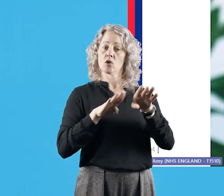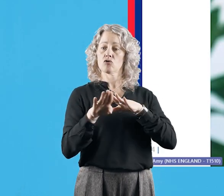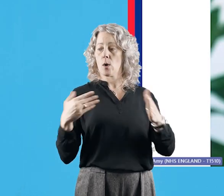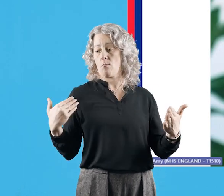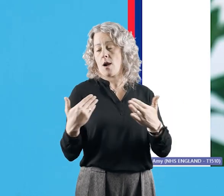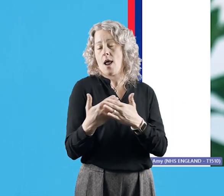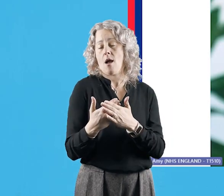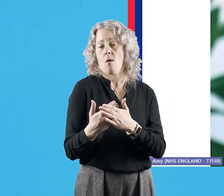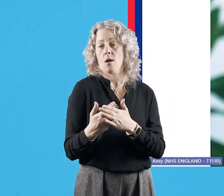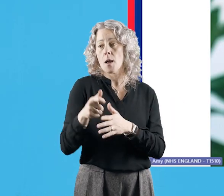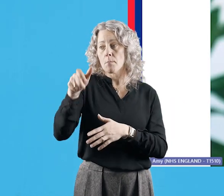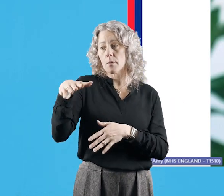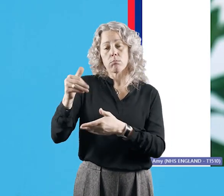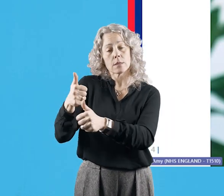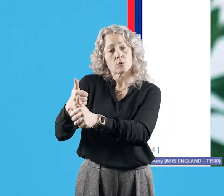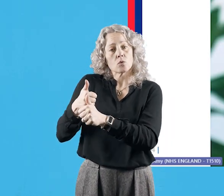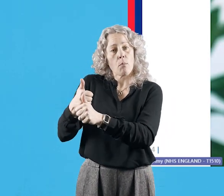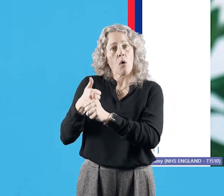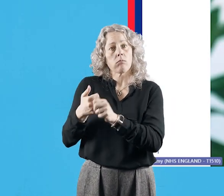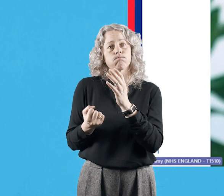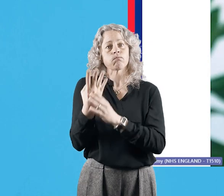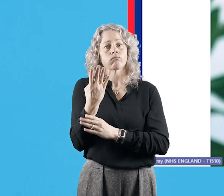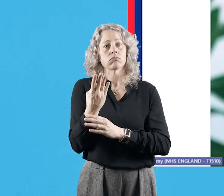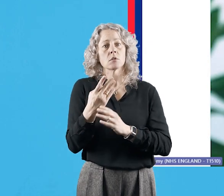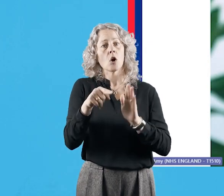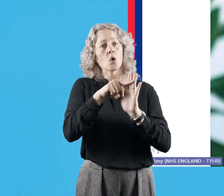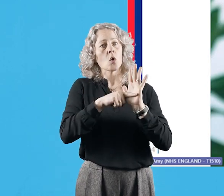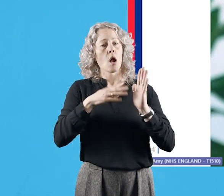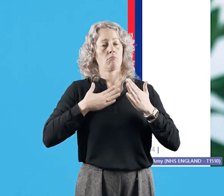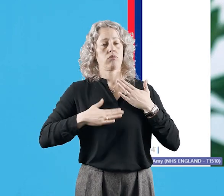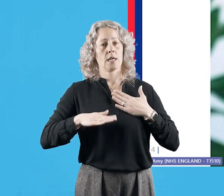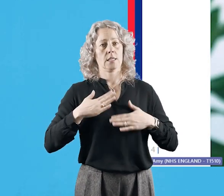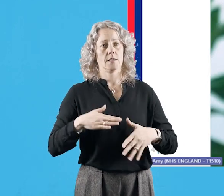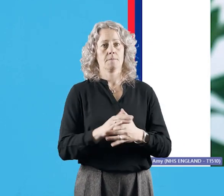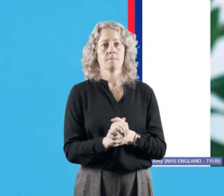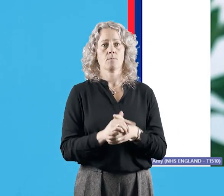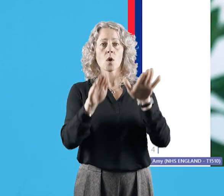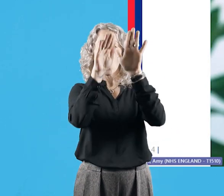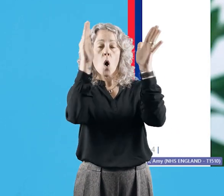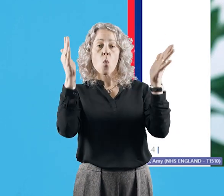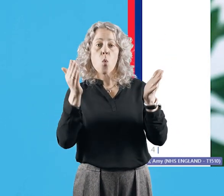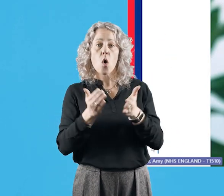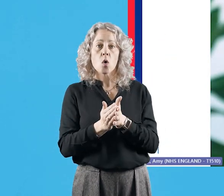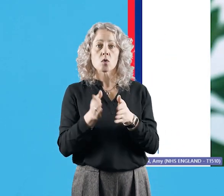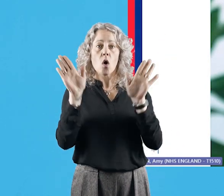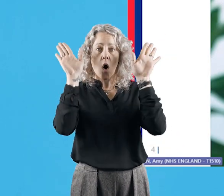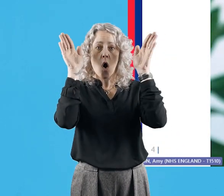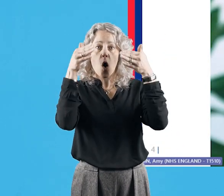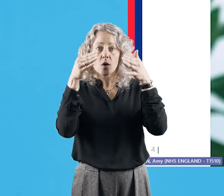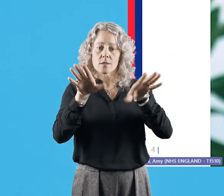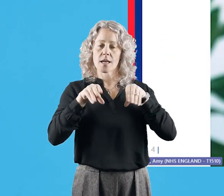supported the development of the code of practise. With world autism acceptance rates coming up, there's no better time for